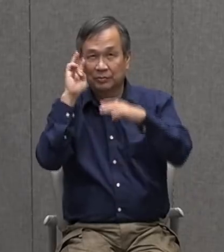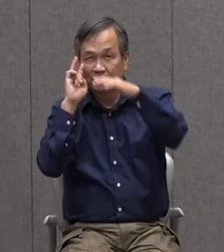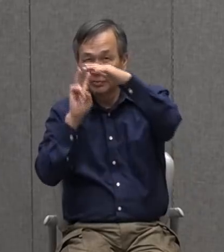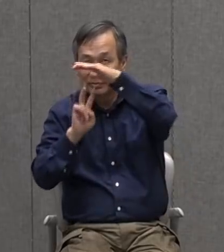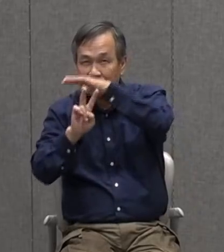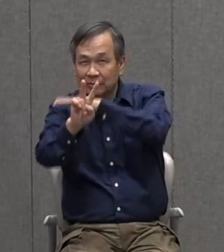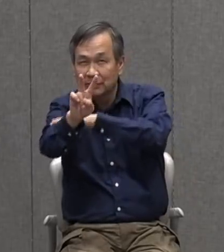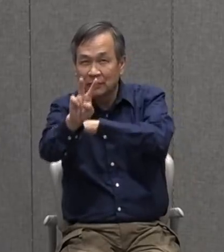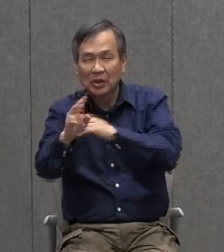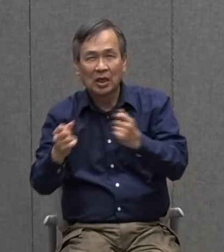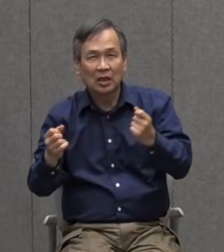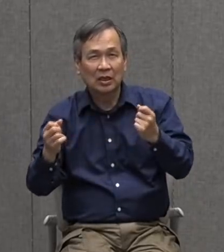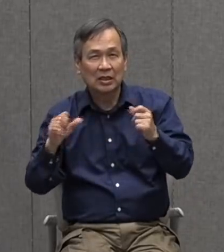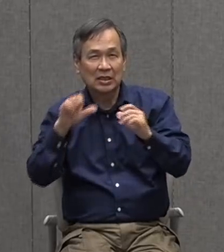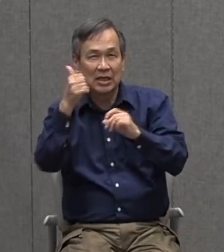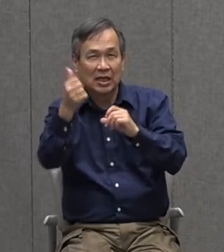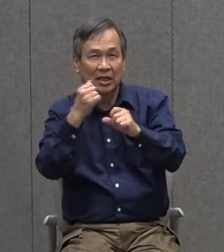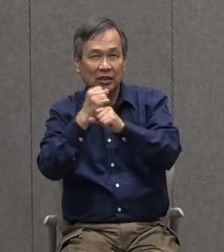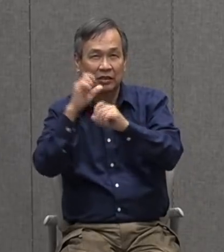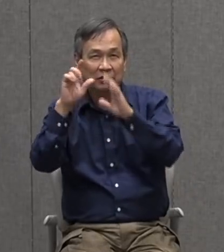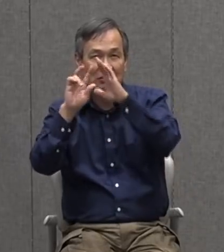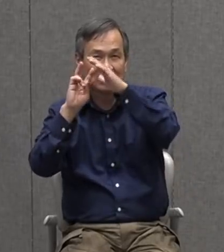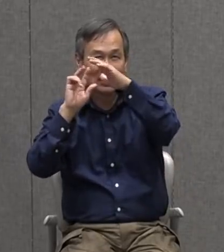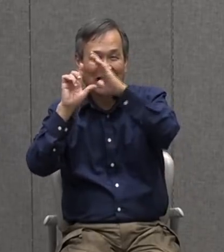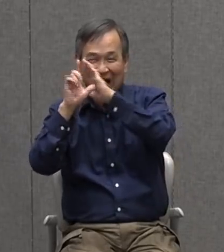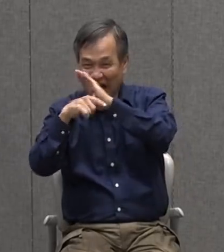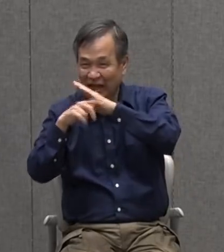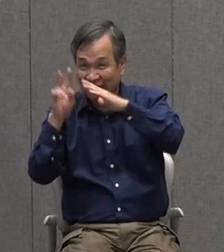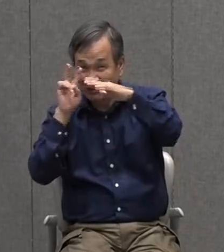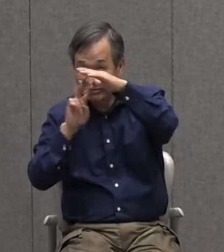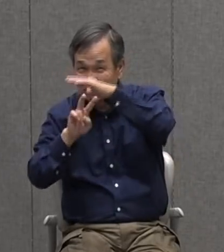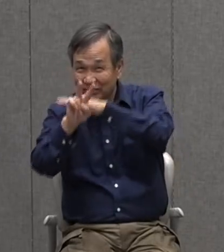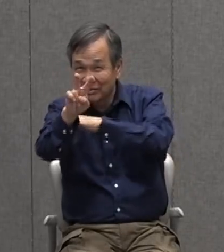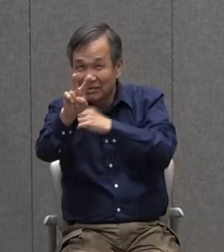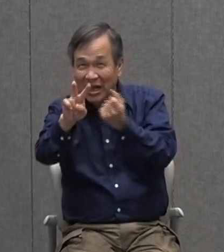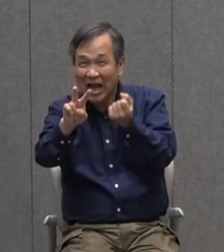how many seeds after 10 years? So how do you think we might be able to solve that?